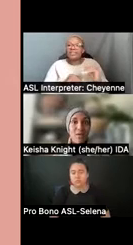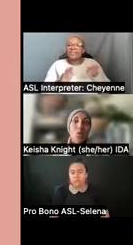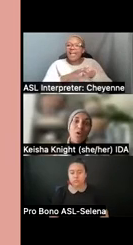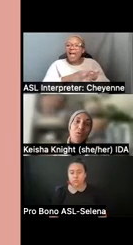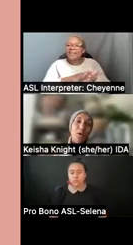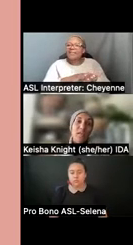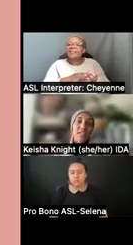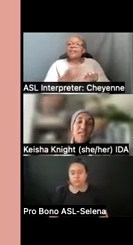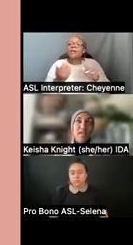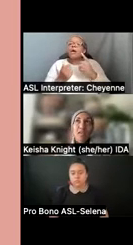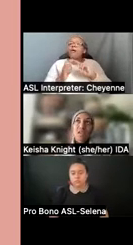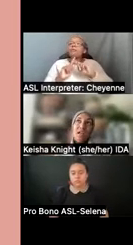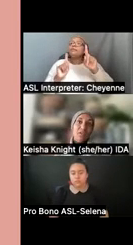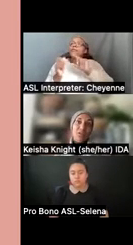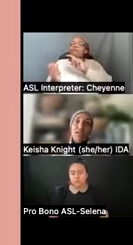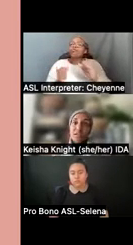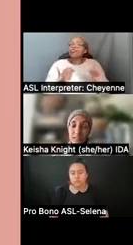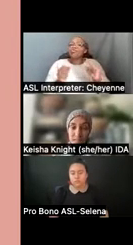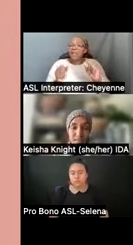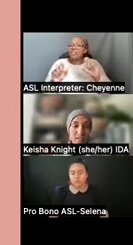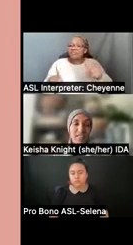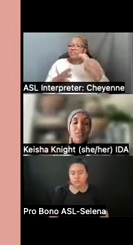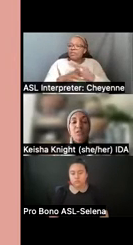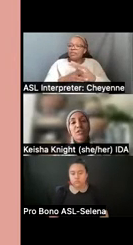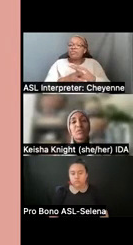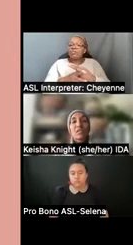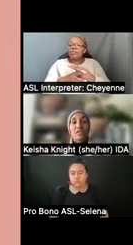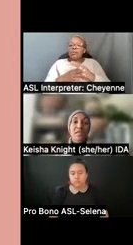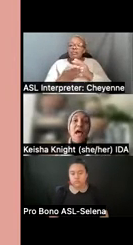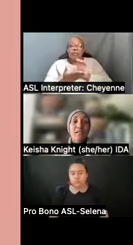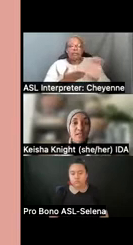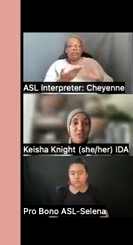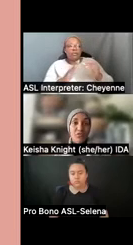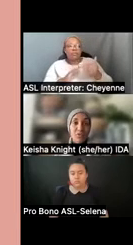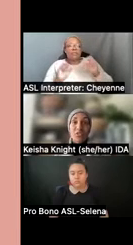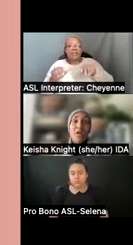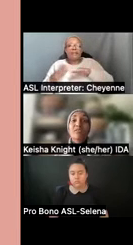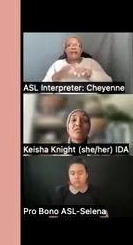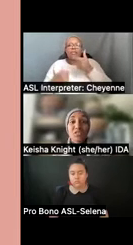What are the ways that kind of excluded communities can access your film? Do you have a vision for that?